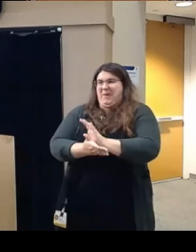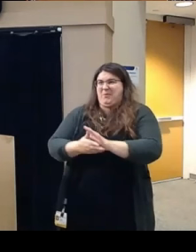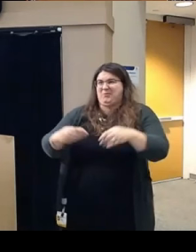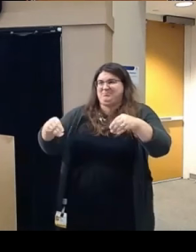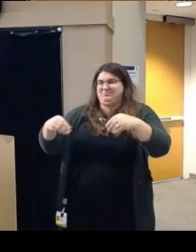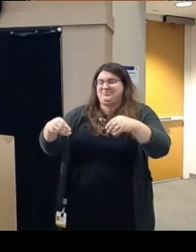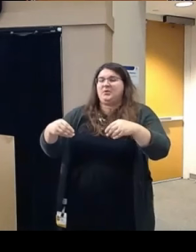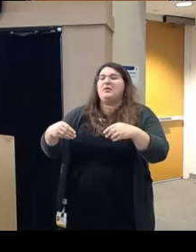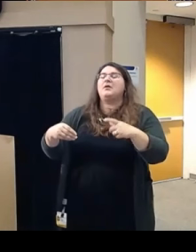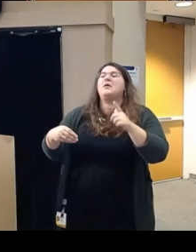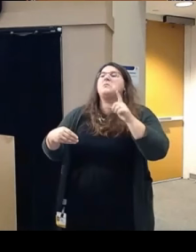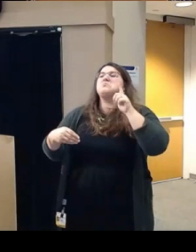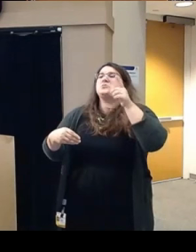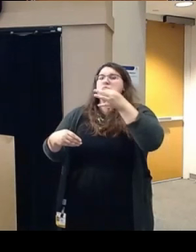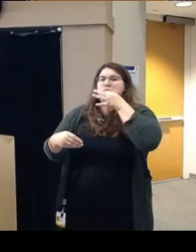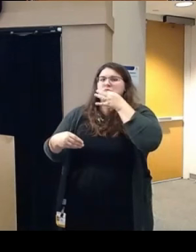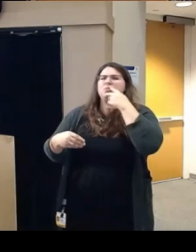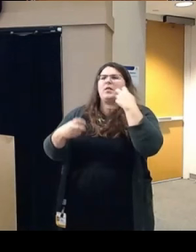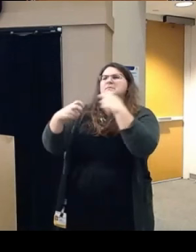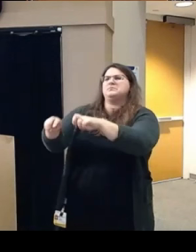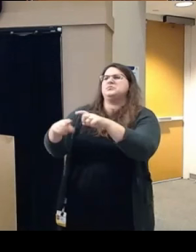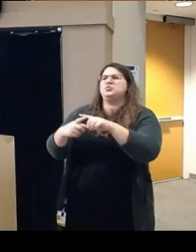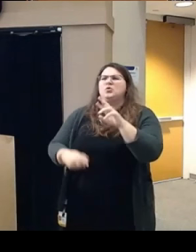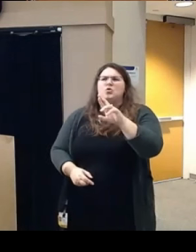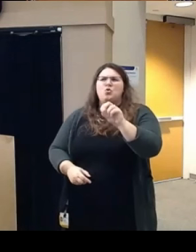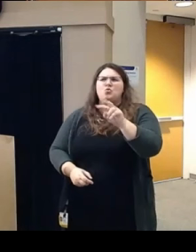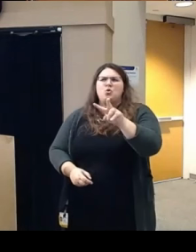and my understanding is that the Rover app is already being used on all of the units so um